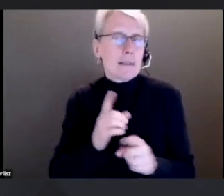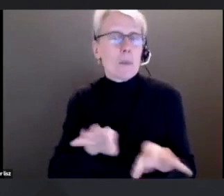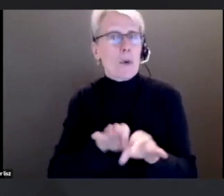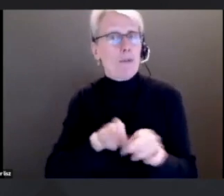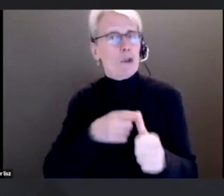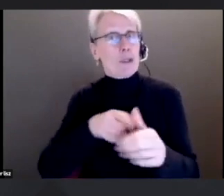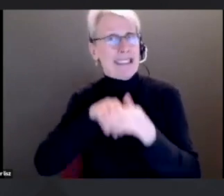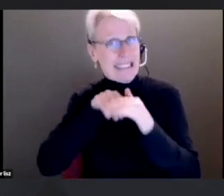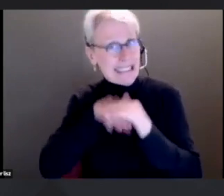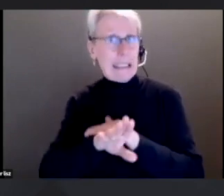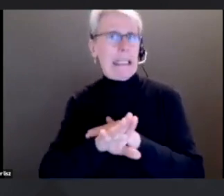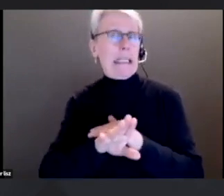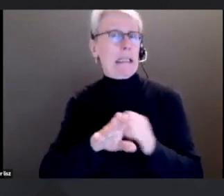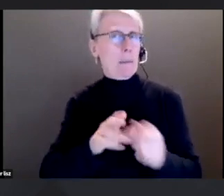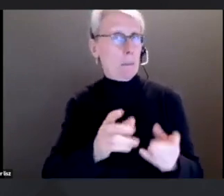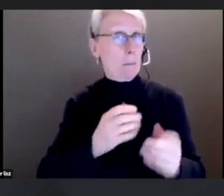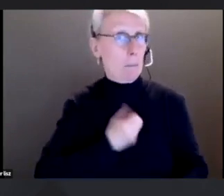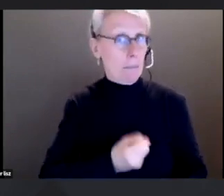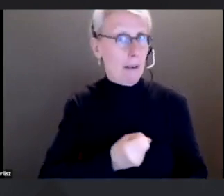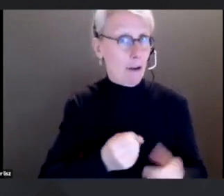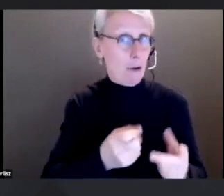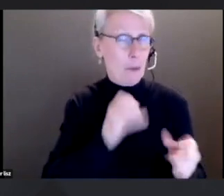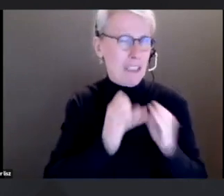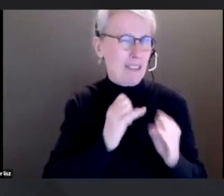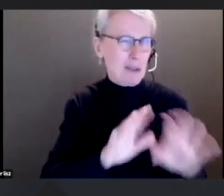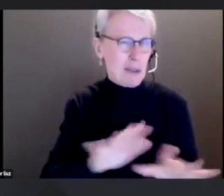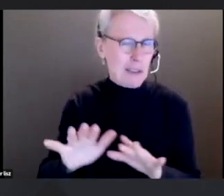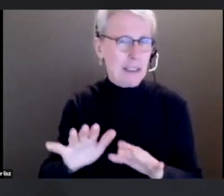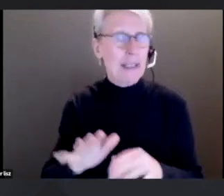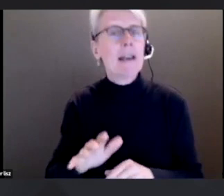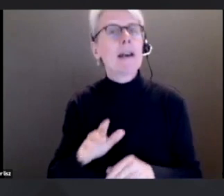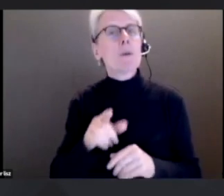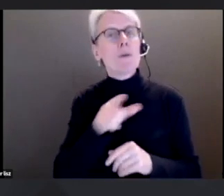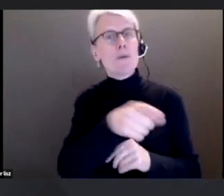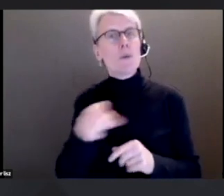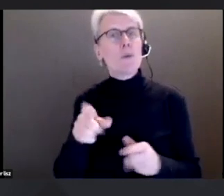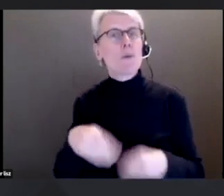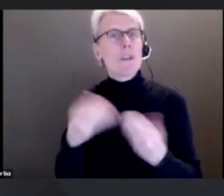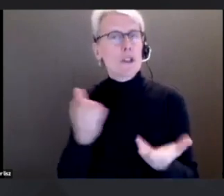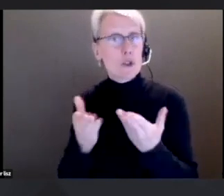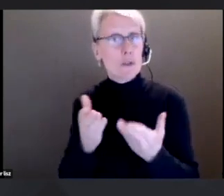in your community prior to-- it's so valuable for them to know you as a person